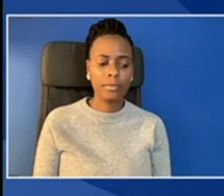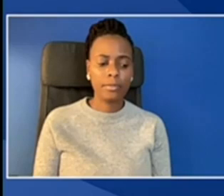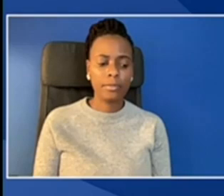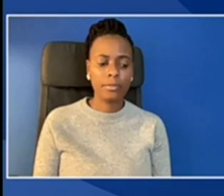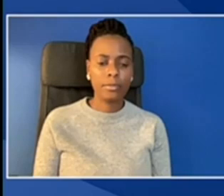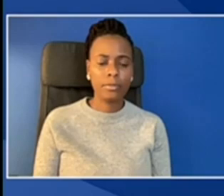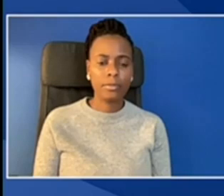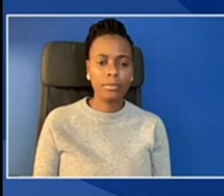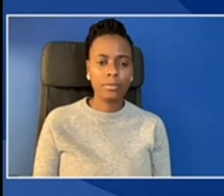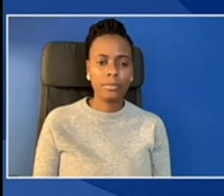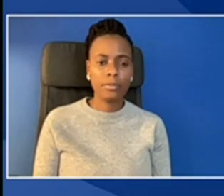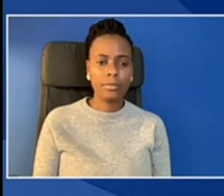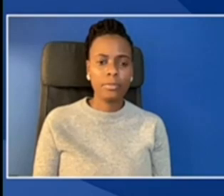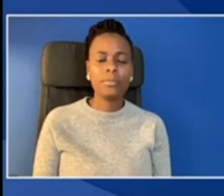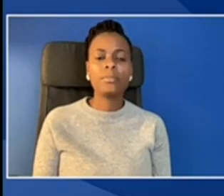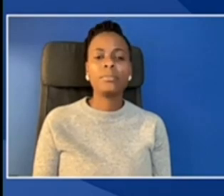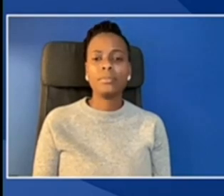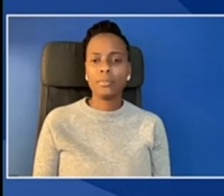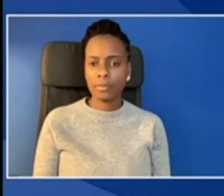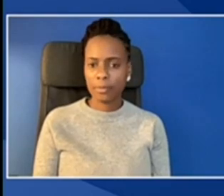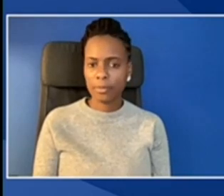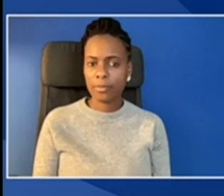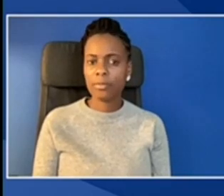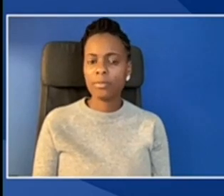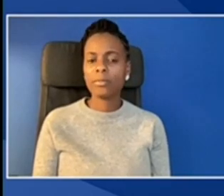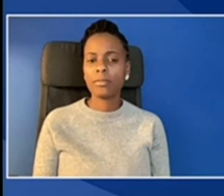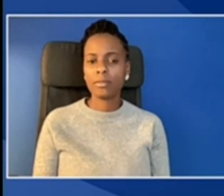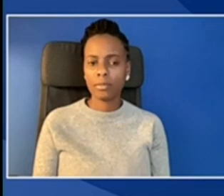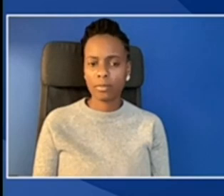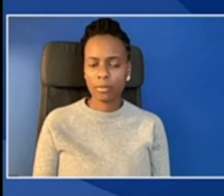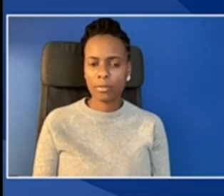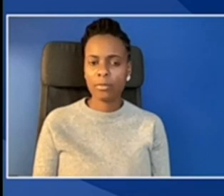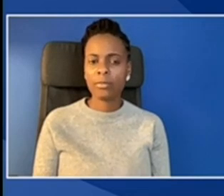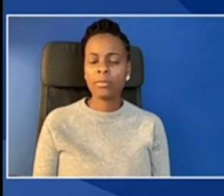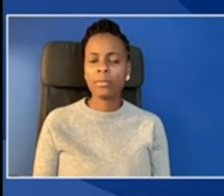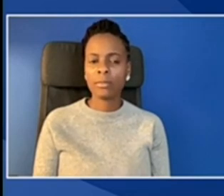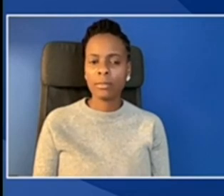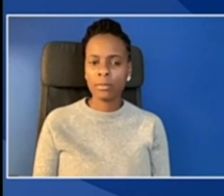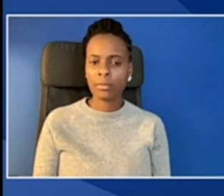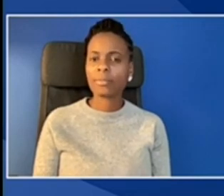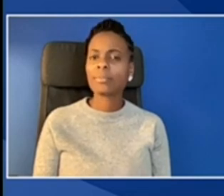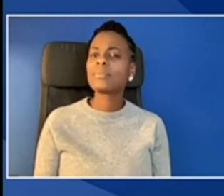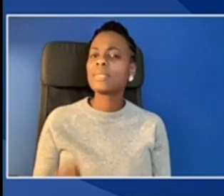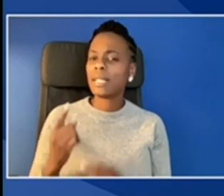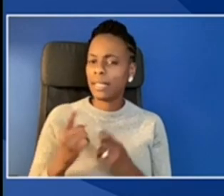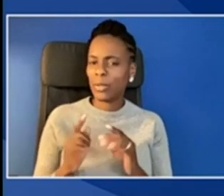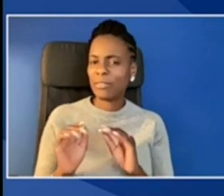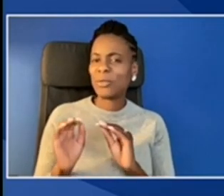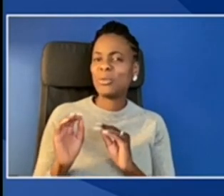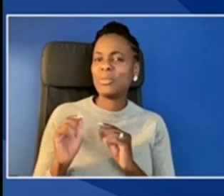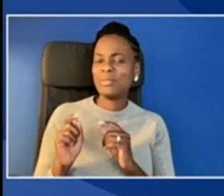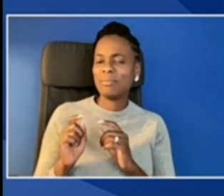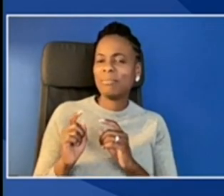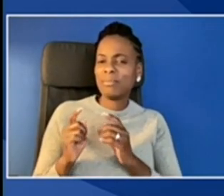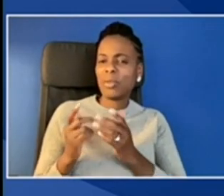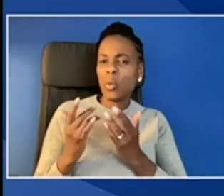Okay. I think we're going to have to give Tamy a minute because she's working on document questions.